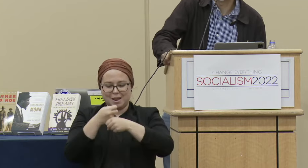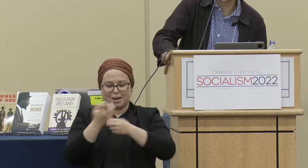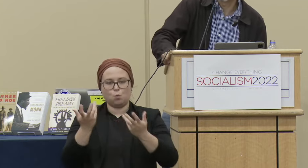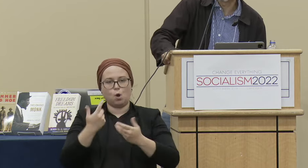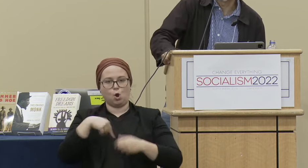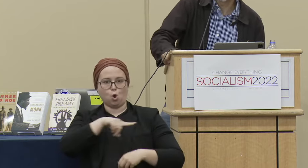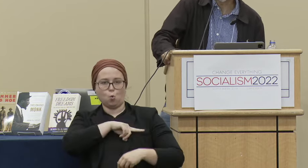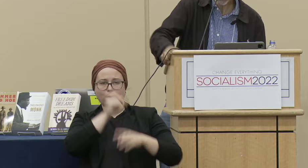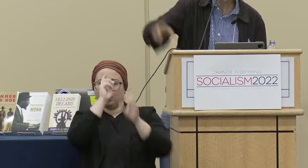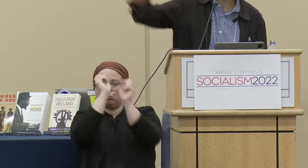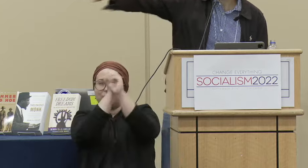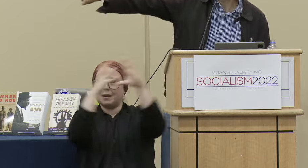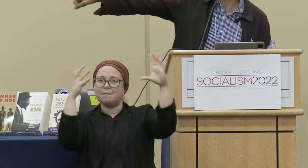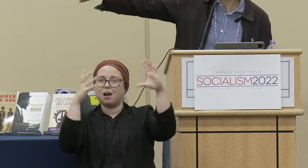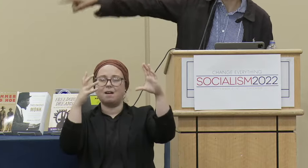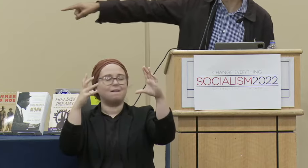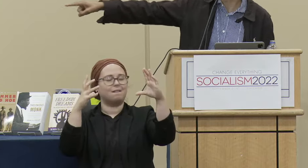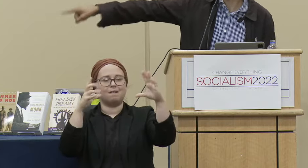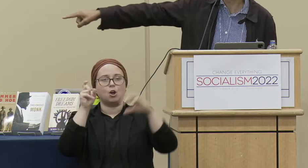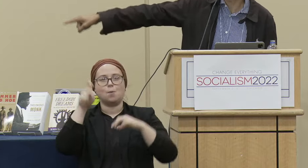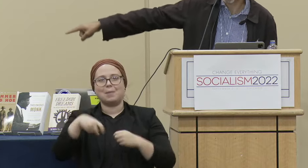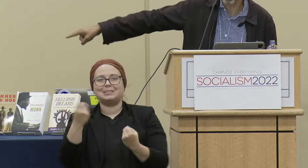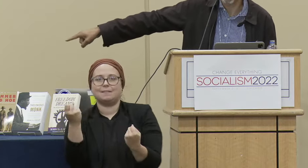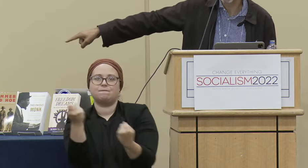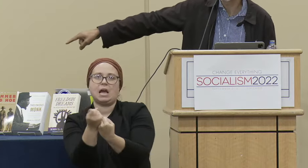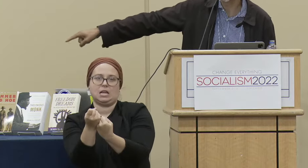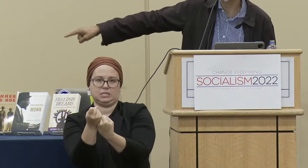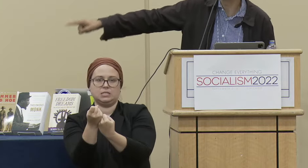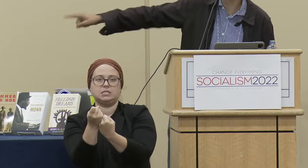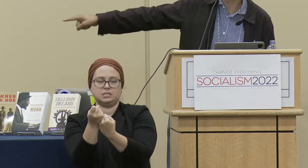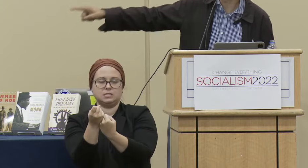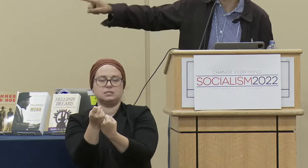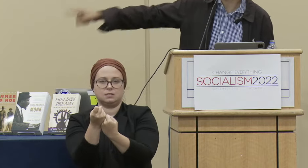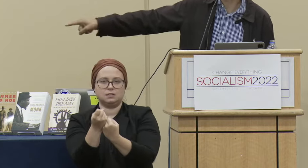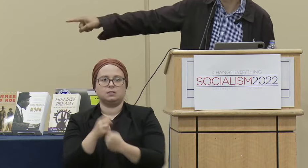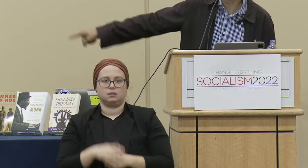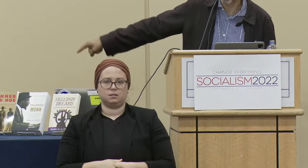what we dream of . You've got to defend it. Even when you win